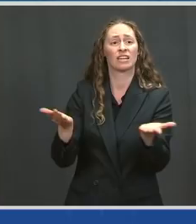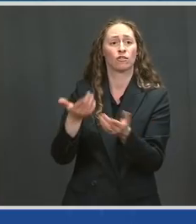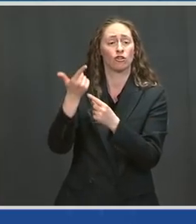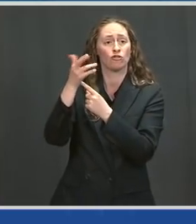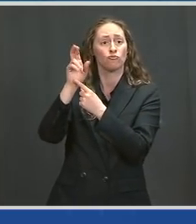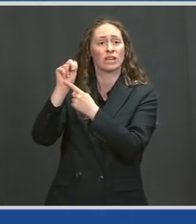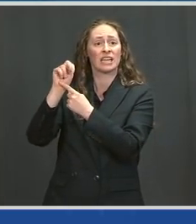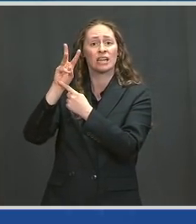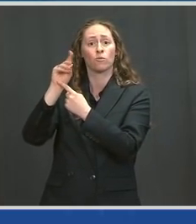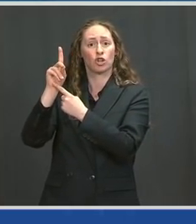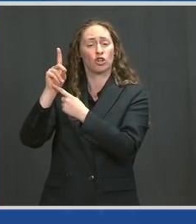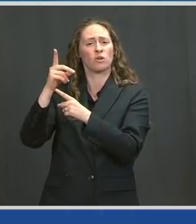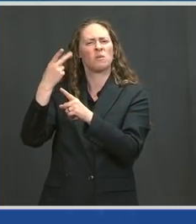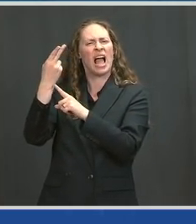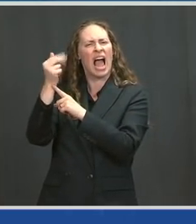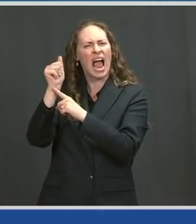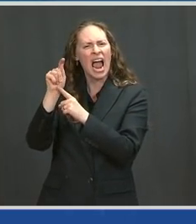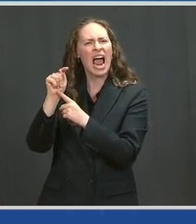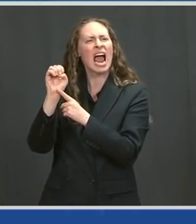with a through line that exists today still.